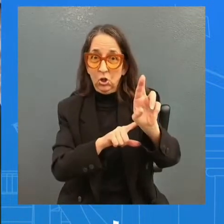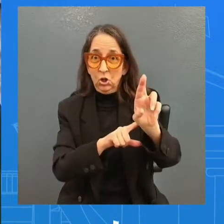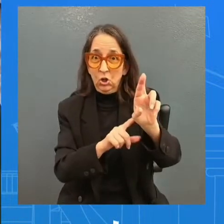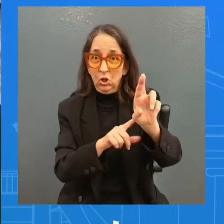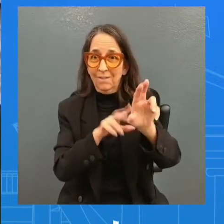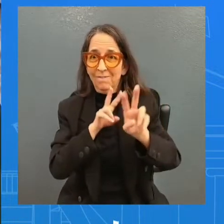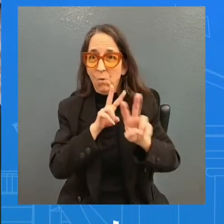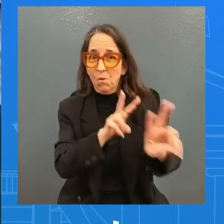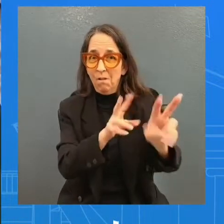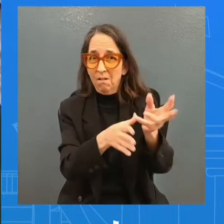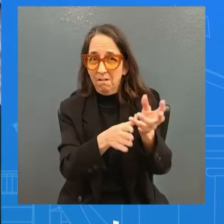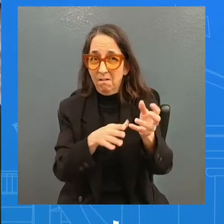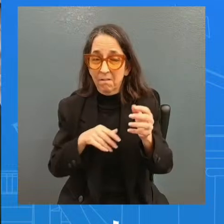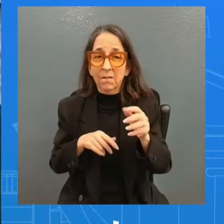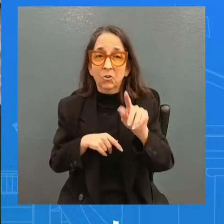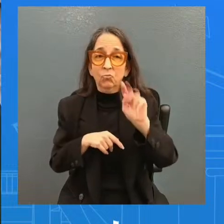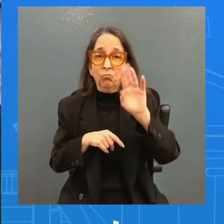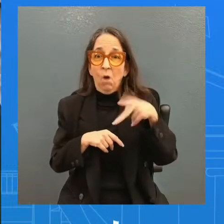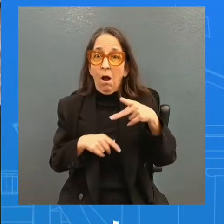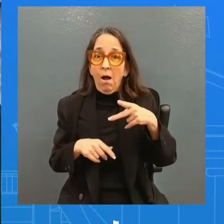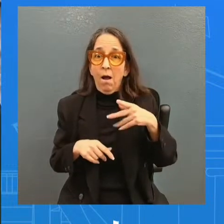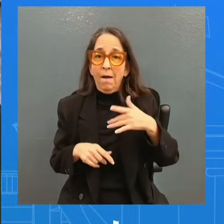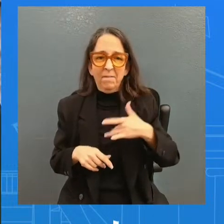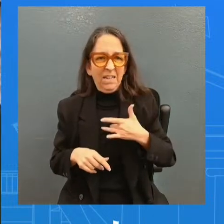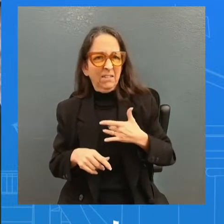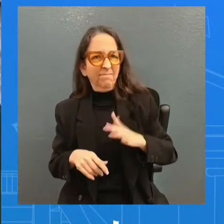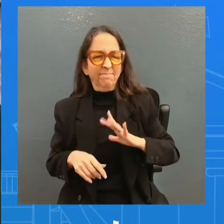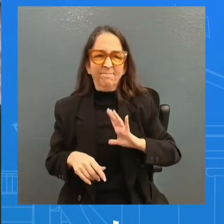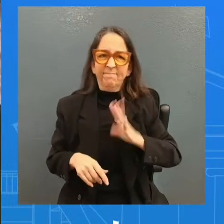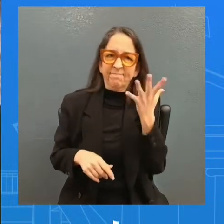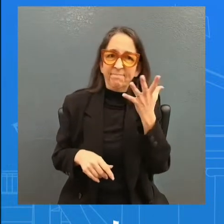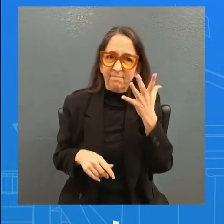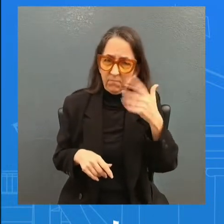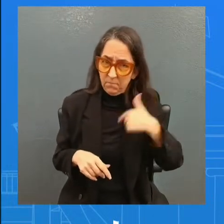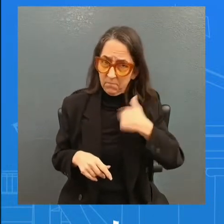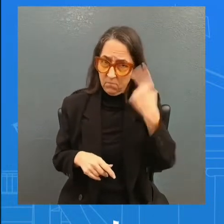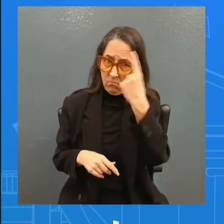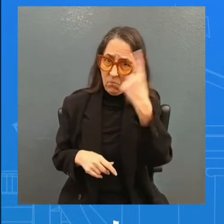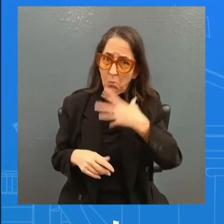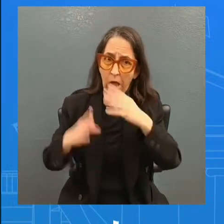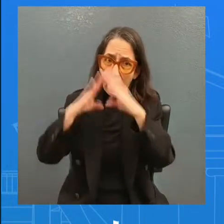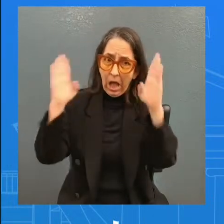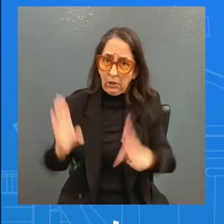would consider reversing or reevaluating? Ms. Jean-Pierre: No. Go ahead.